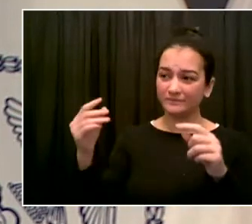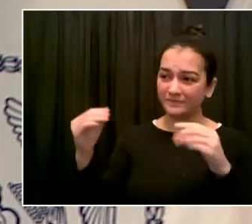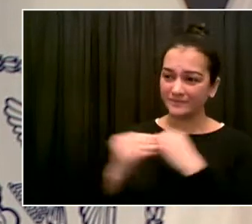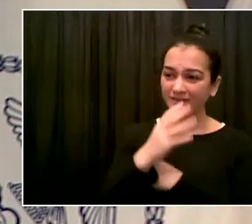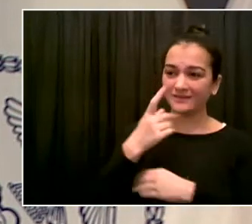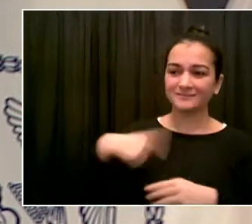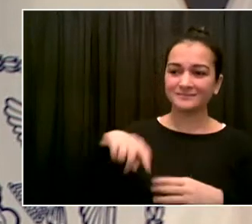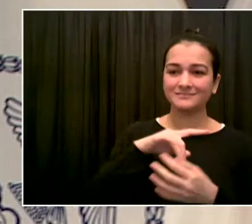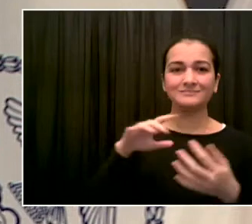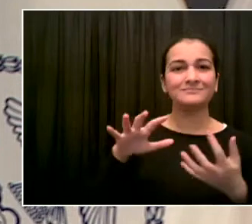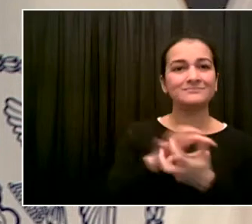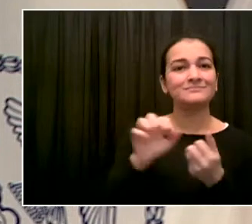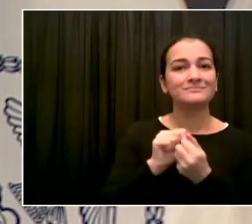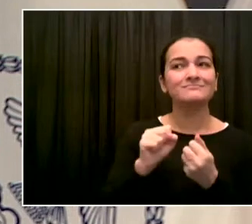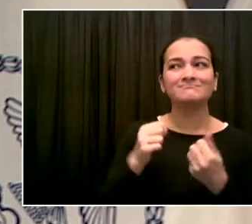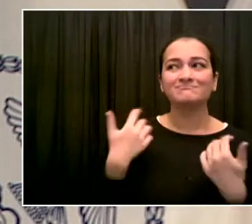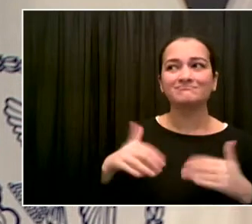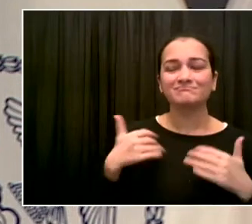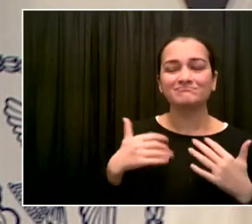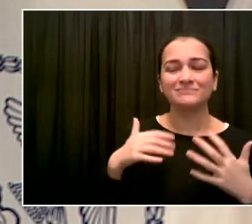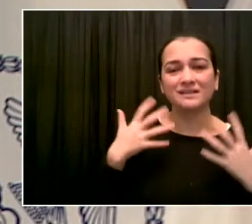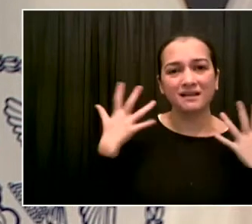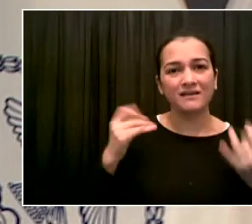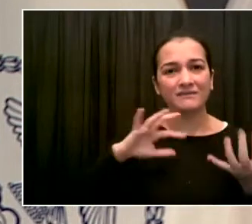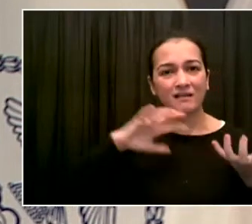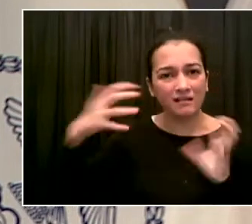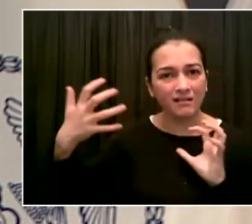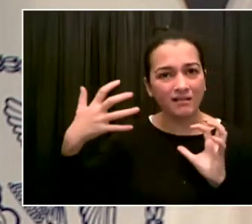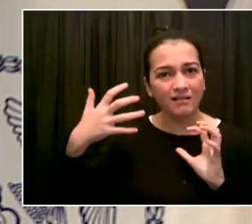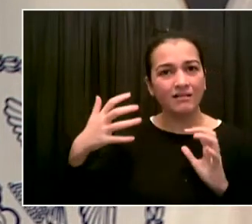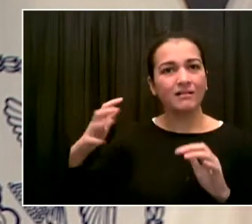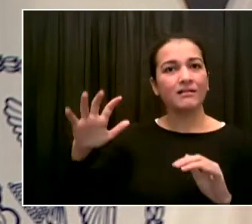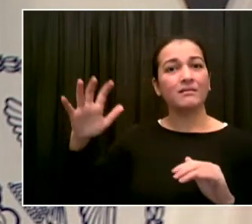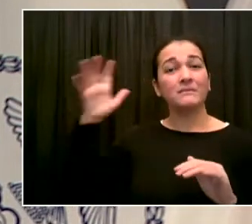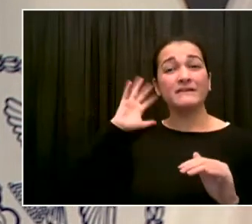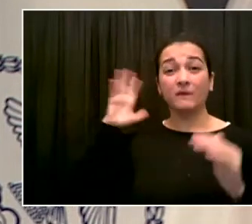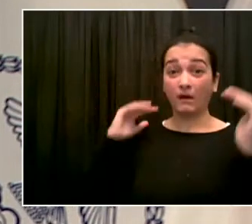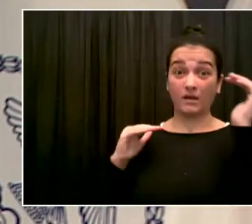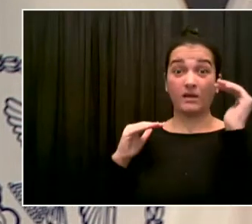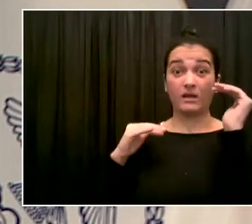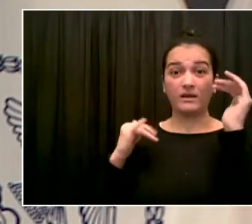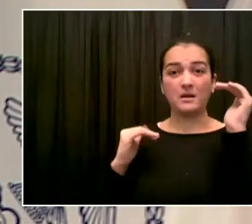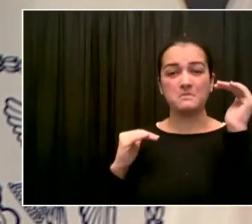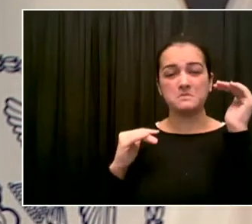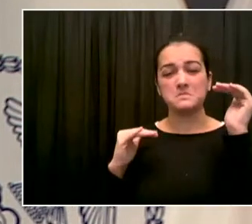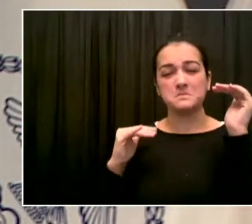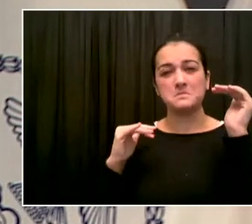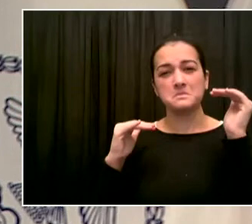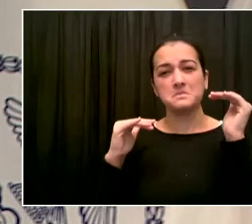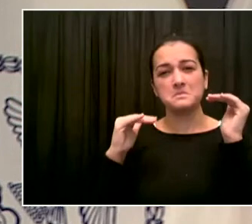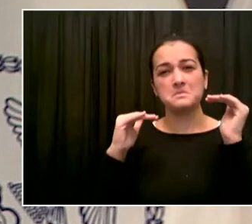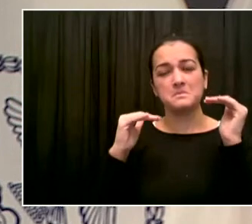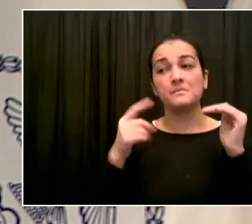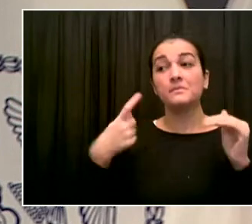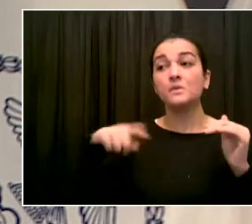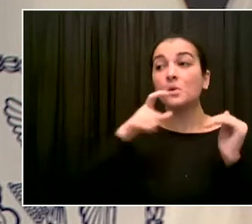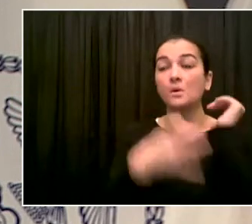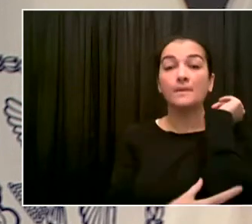ASTND VERSUS WHAT HAS THE PANDEMIC DONE? I CAN CERTAINLY SAY AS OF TWO YES ARAGO WE